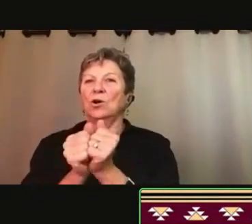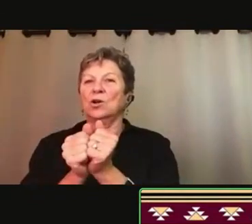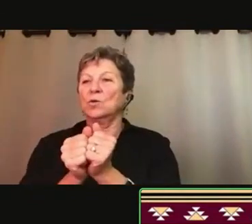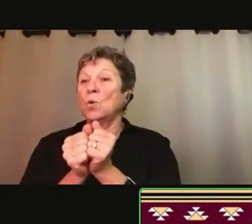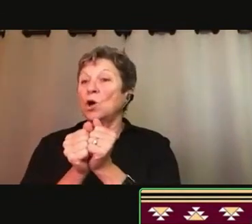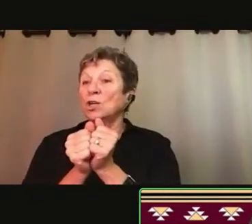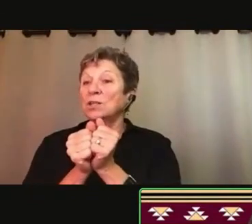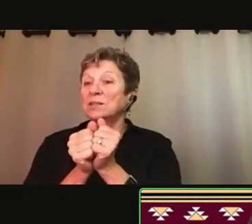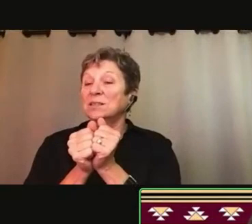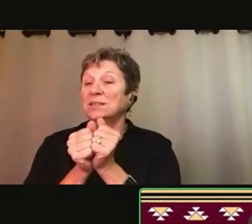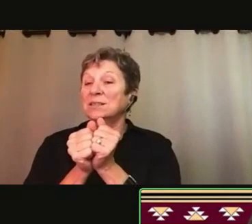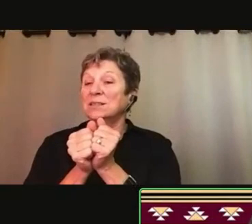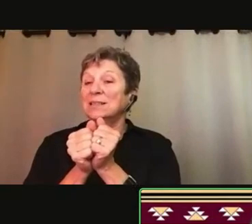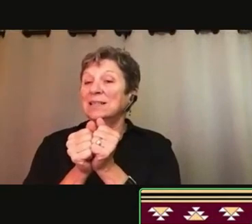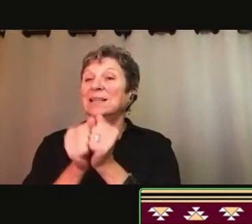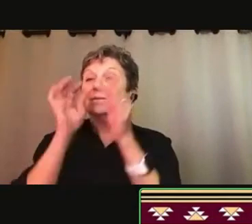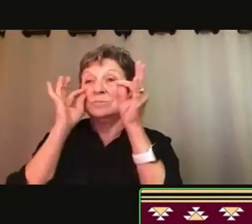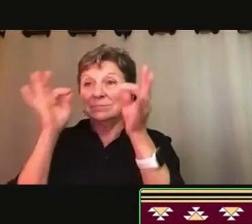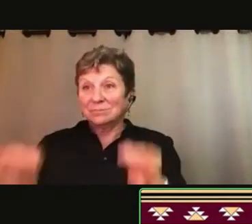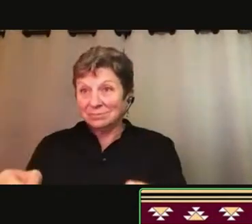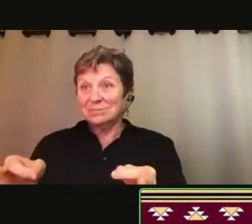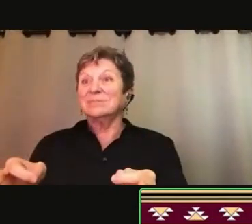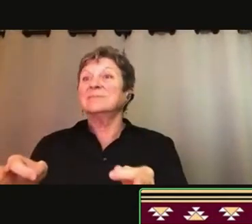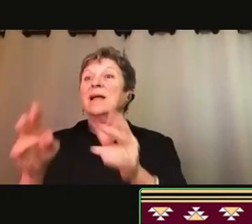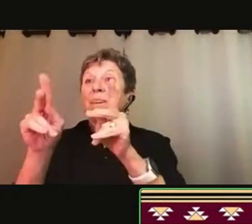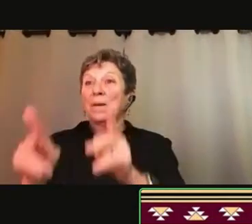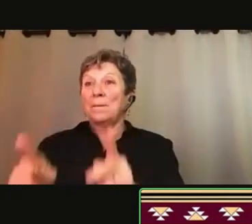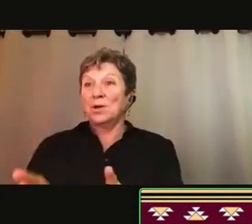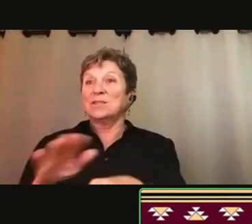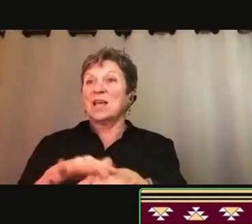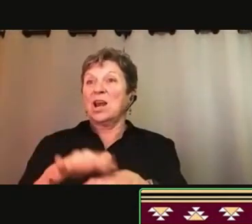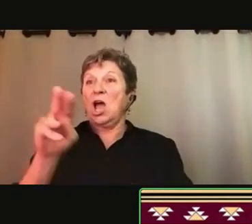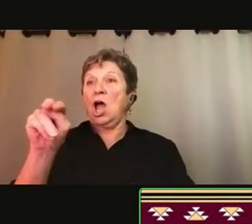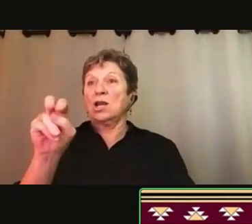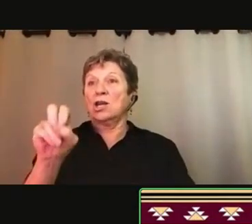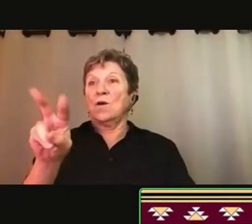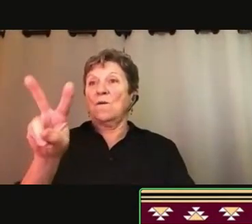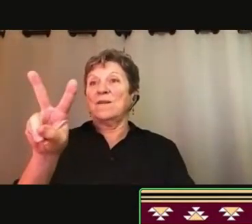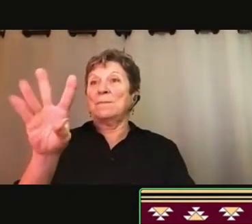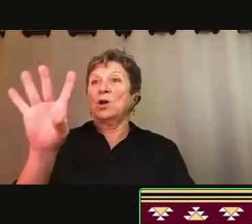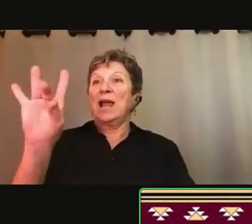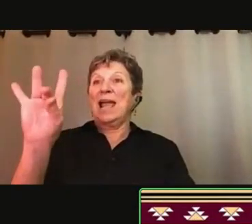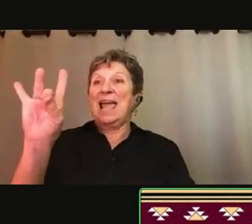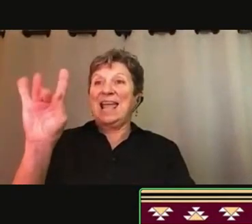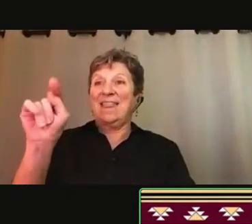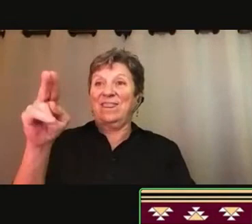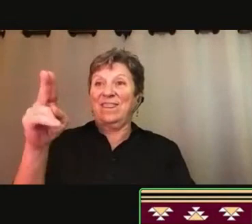AS A REMINDER THE PROCESS WILL